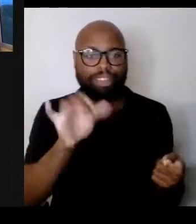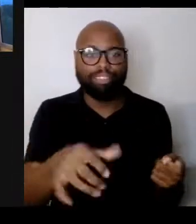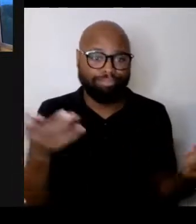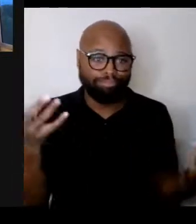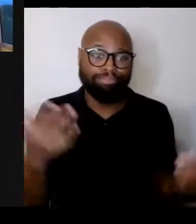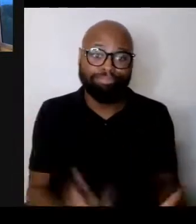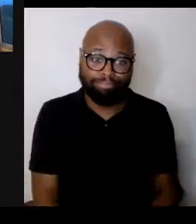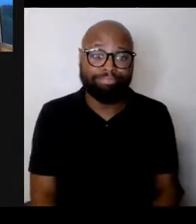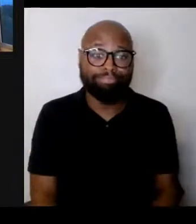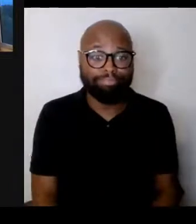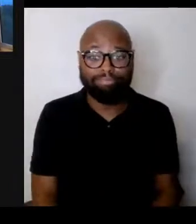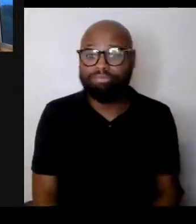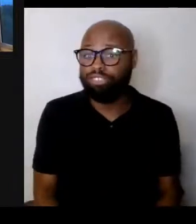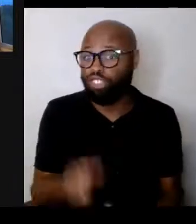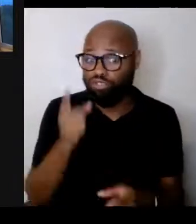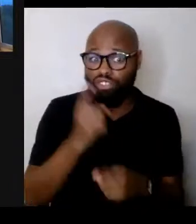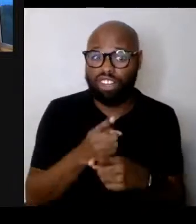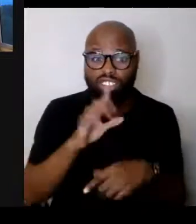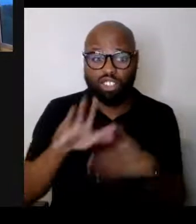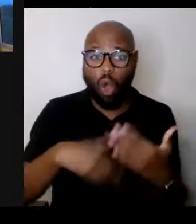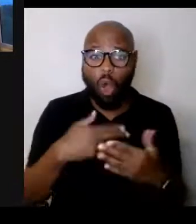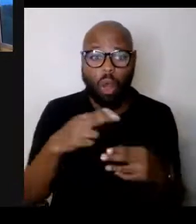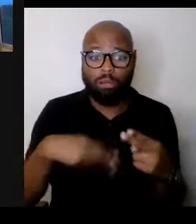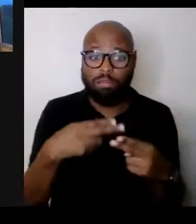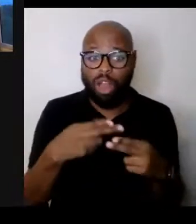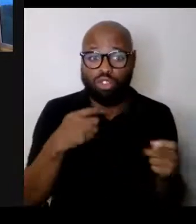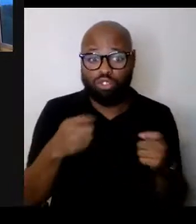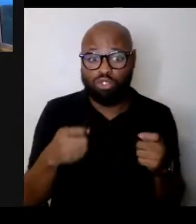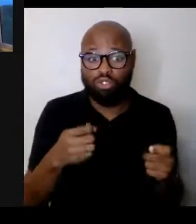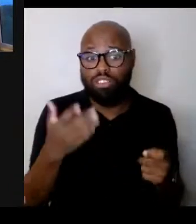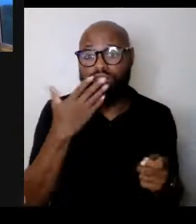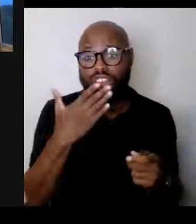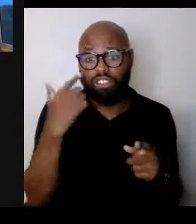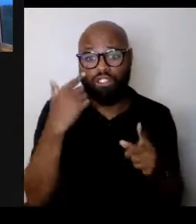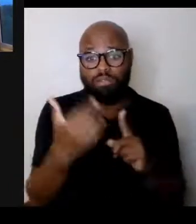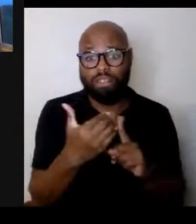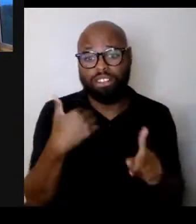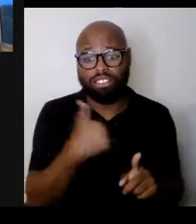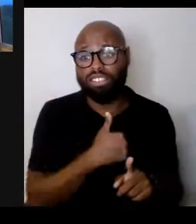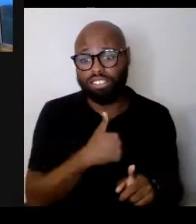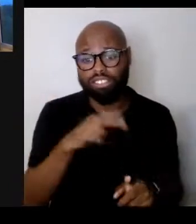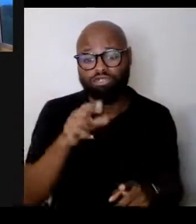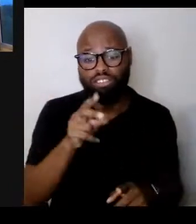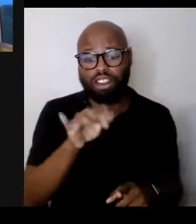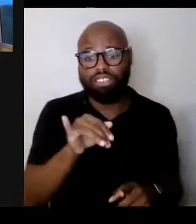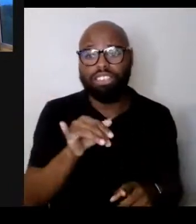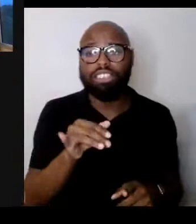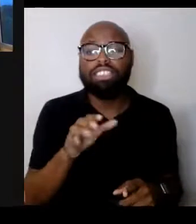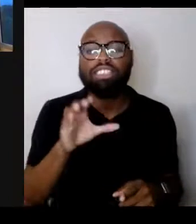It's all about control. Thank you for reminding us Ravi of that. Cynthia, I know you wanted to weigh in on this question,